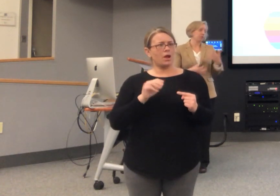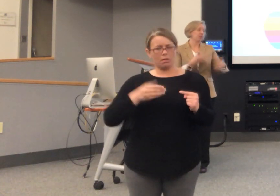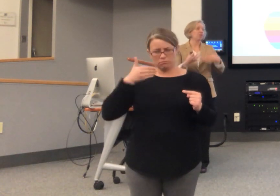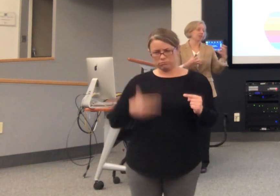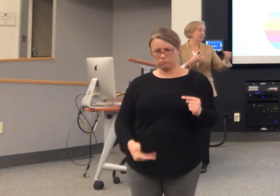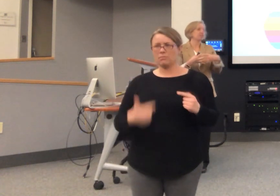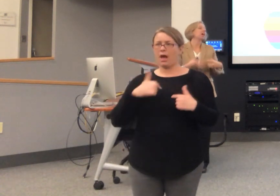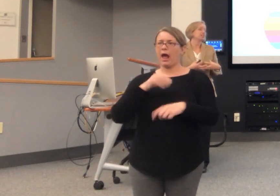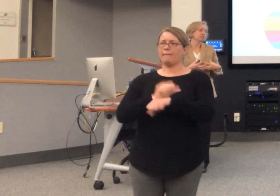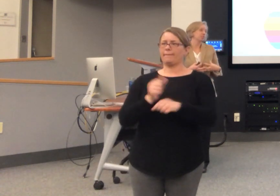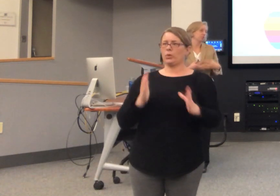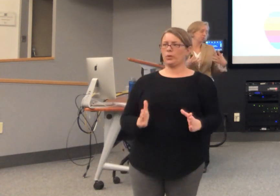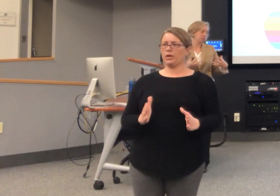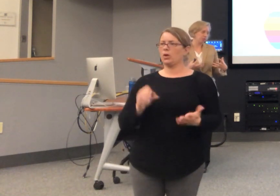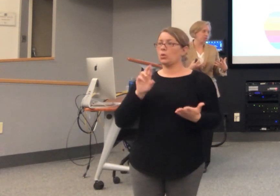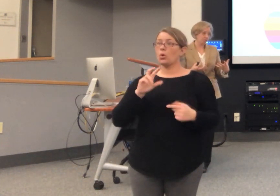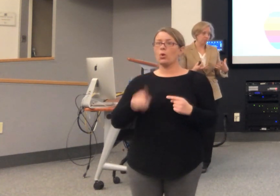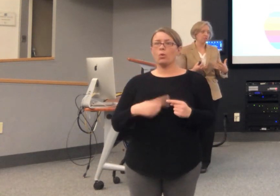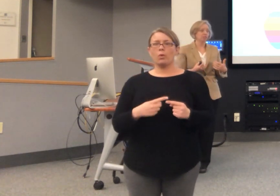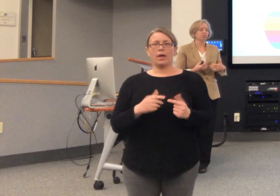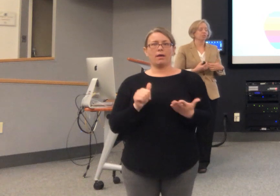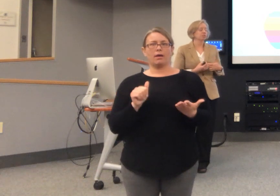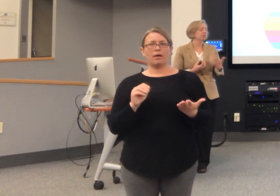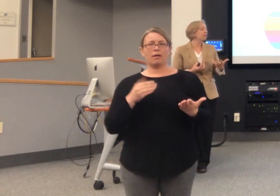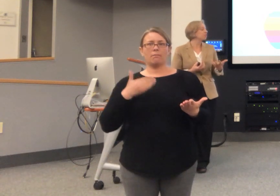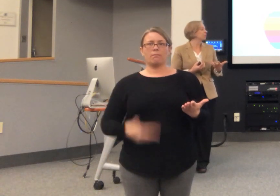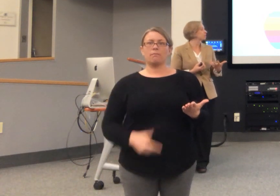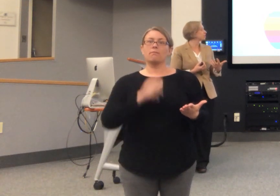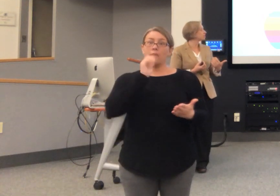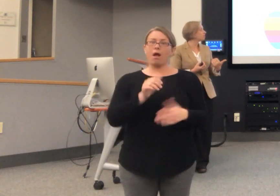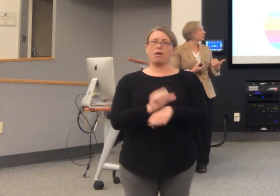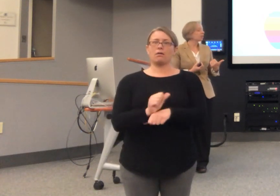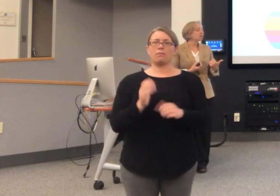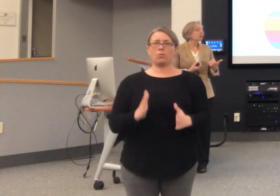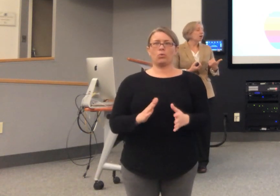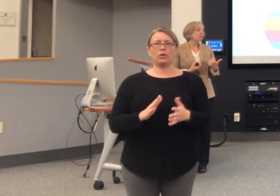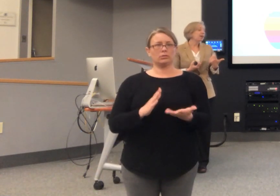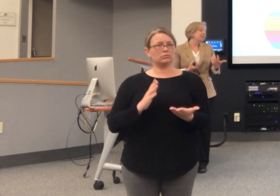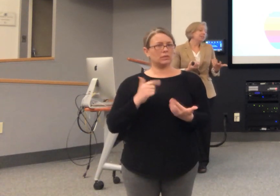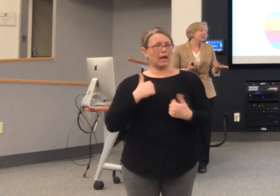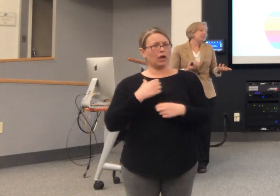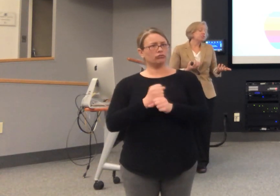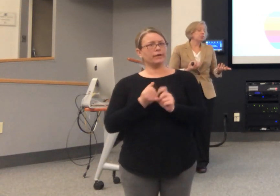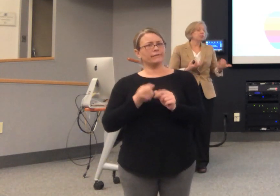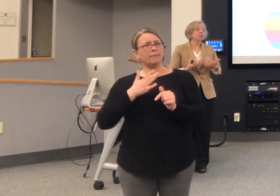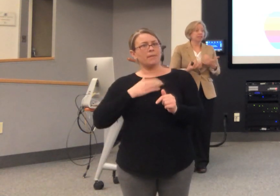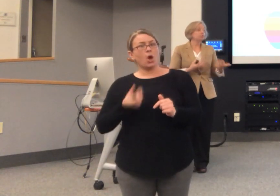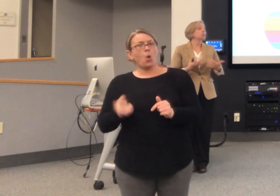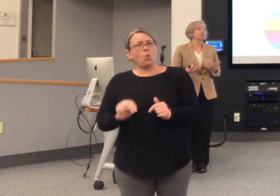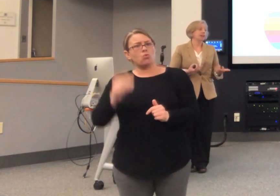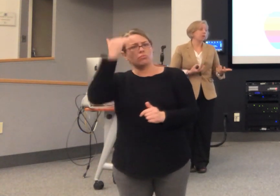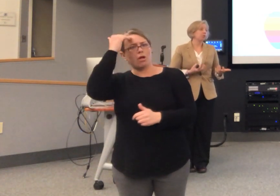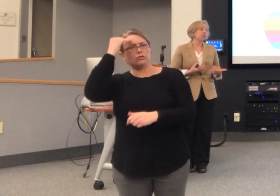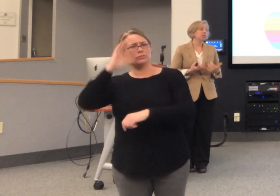and when it all kind of ties in to what your knowledge base is. And the answer's really it gets worked out